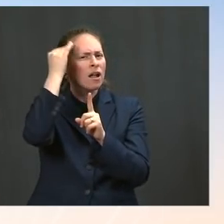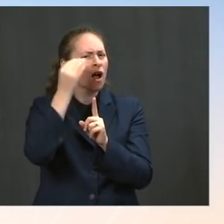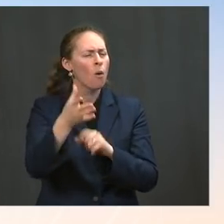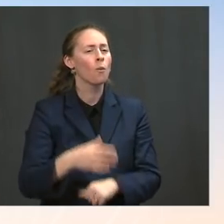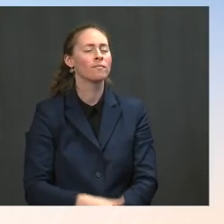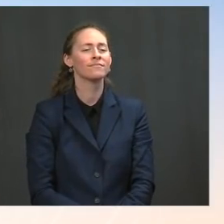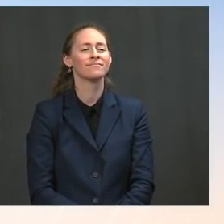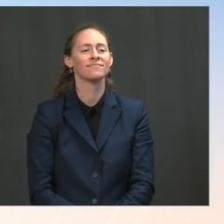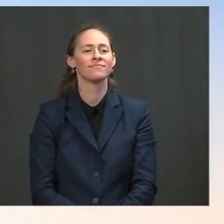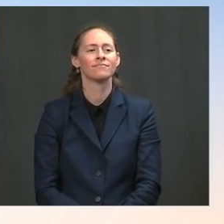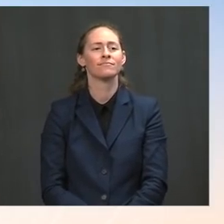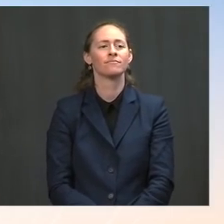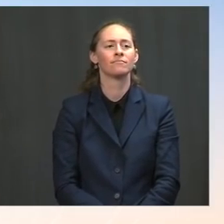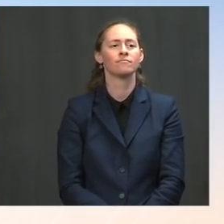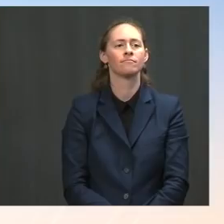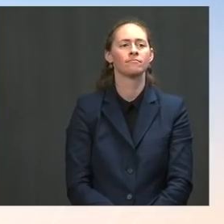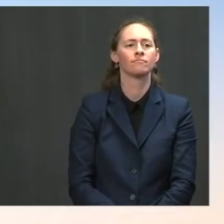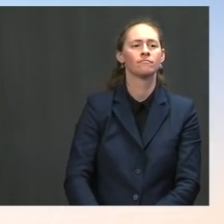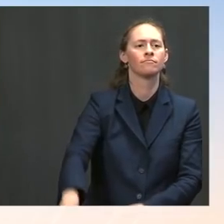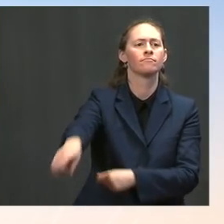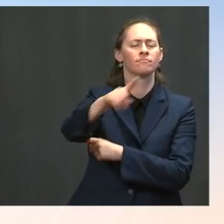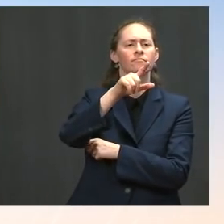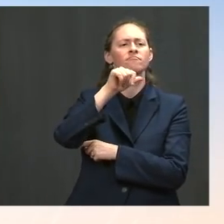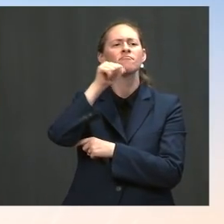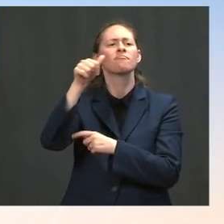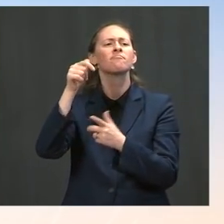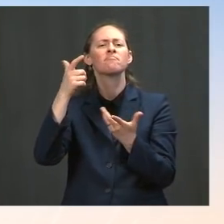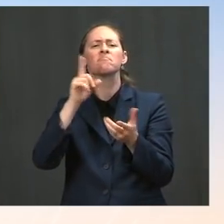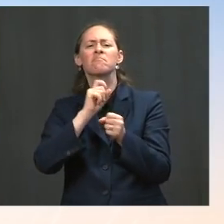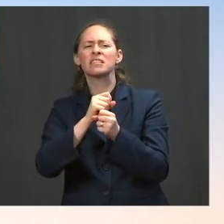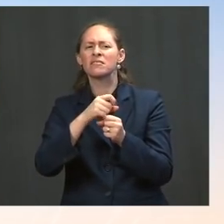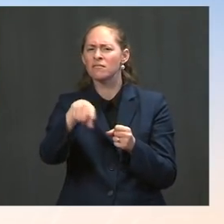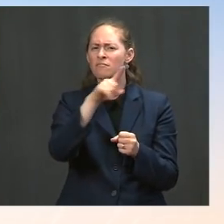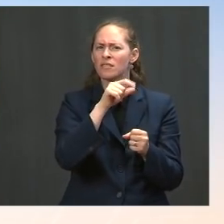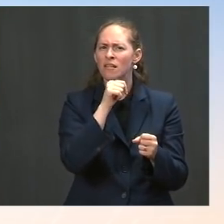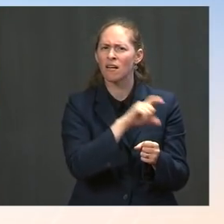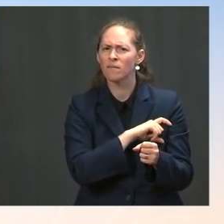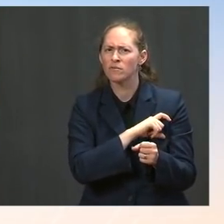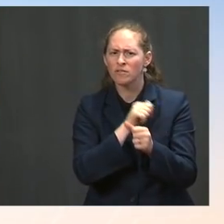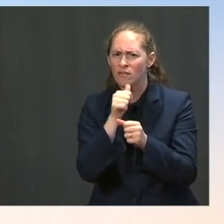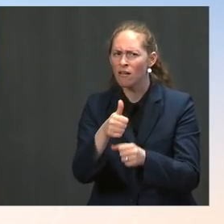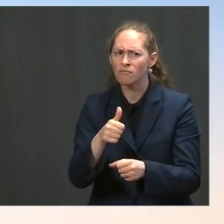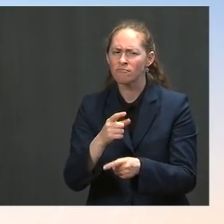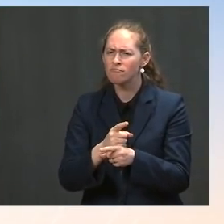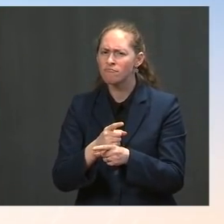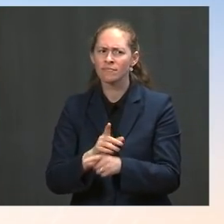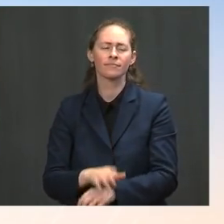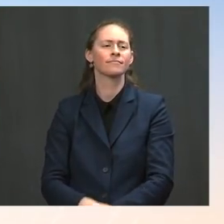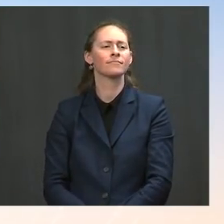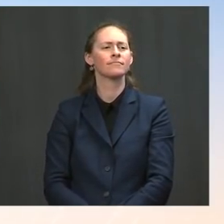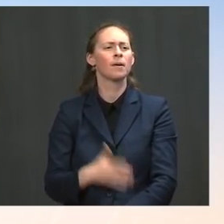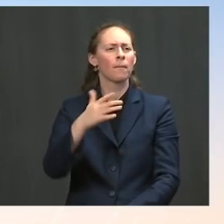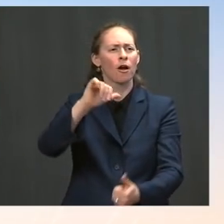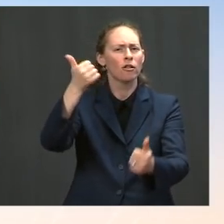where this individual did work, is there any kind of surveillance testing that's being undertaken right now? Any -- can you explain what's going on in that office?